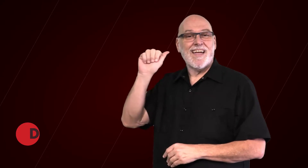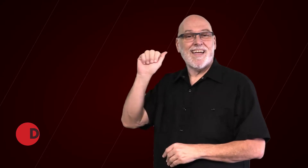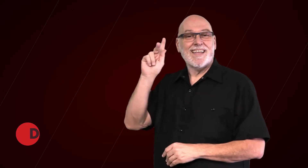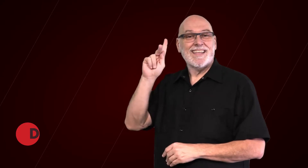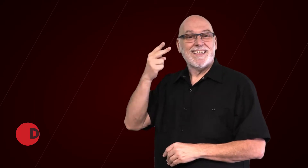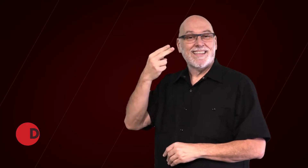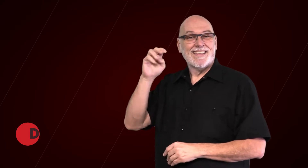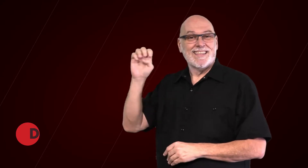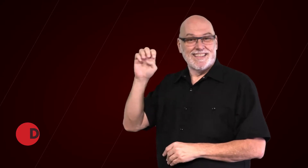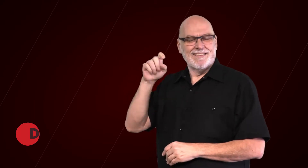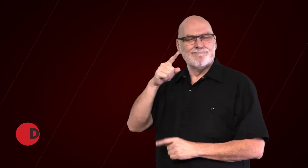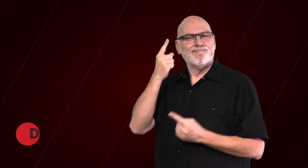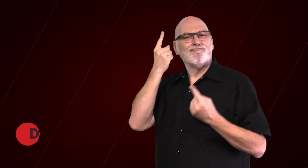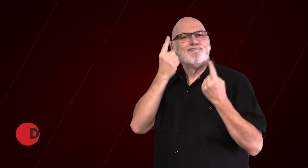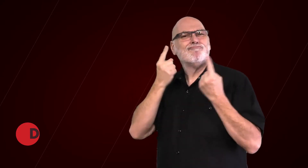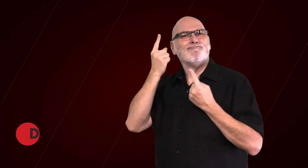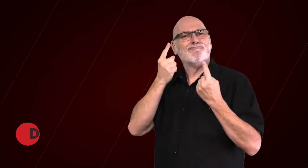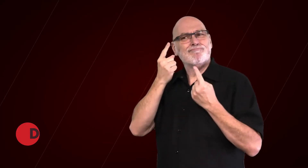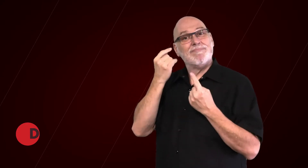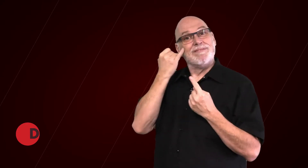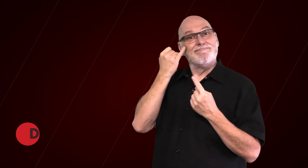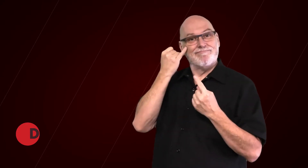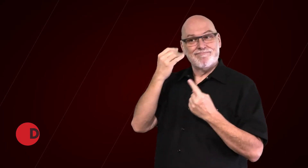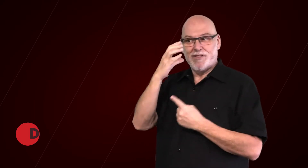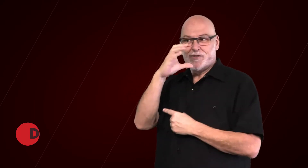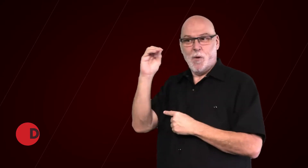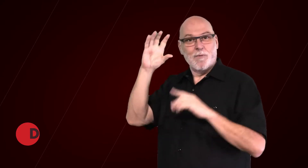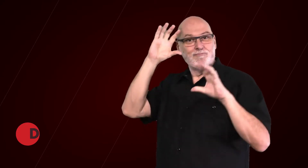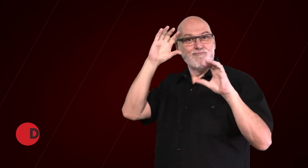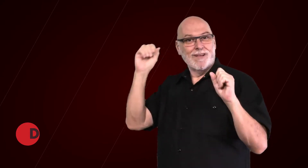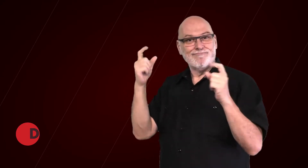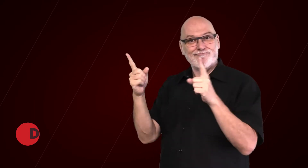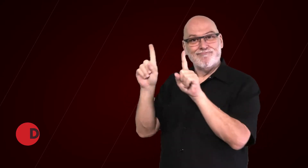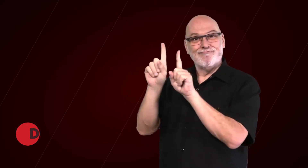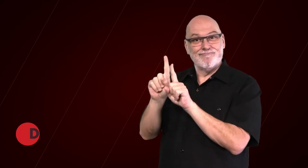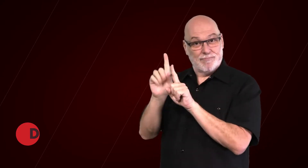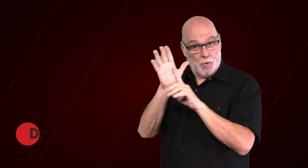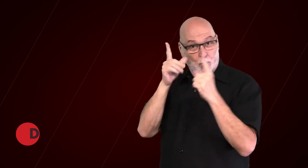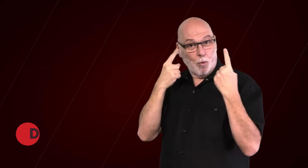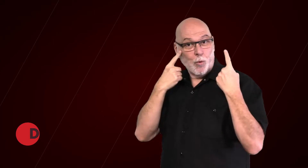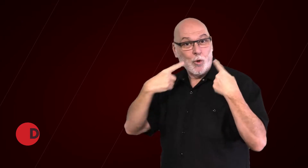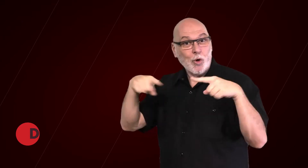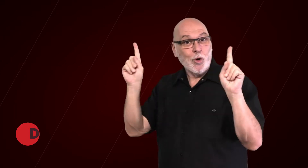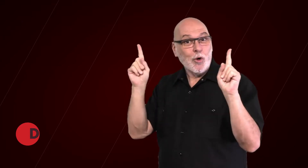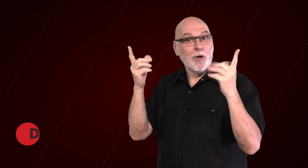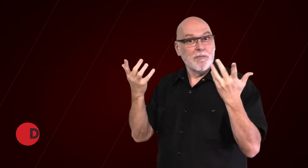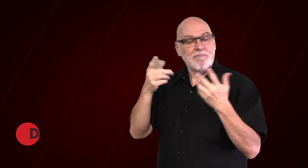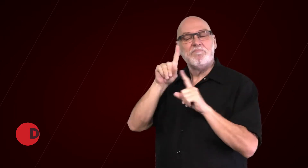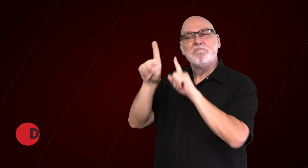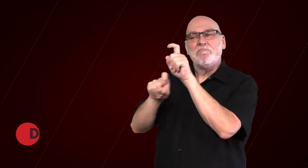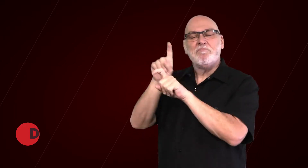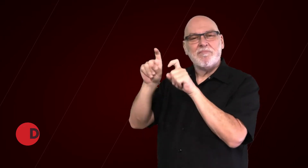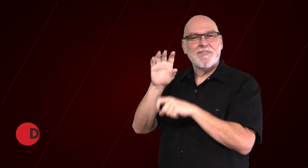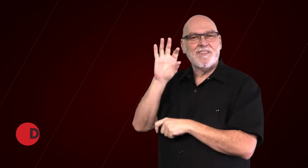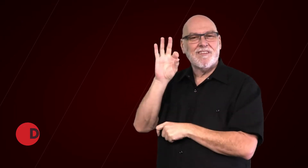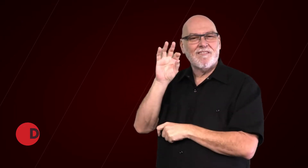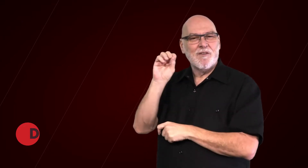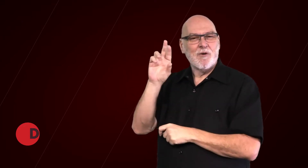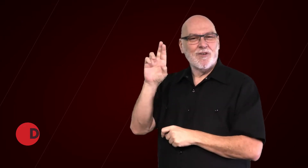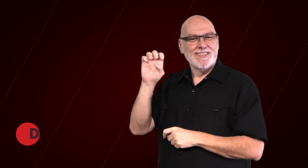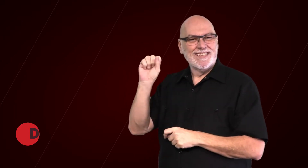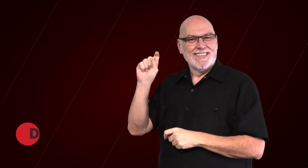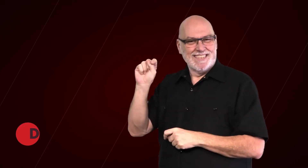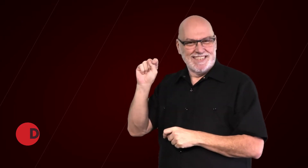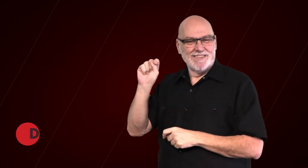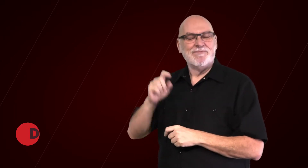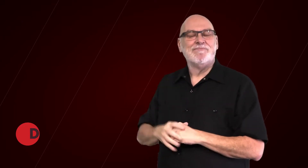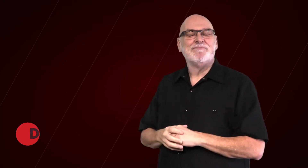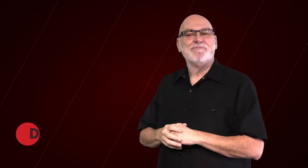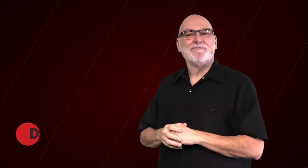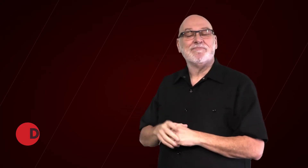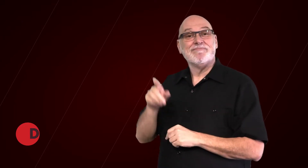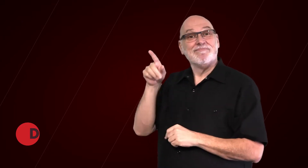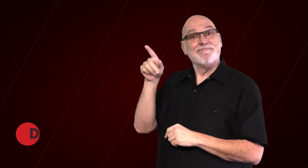[Anselmo]: Raakhee wondered if being co-president would work and asked Forrest.